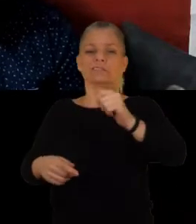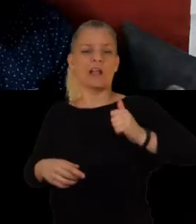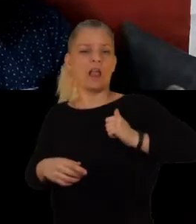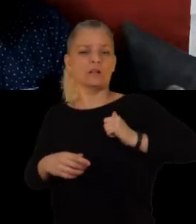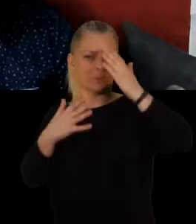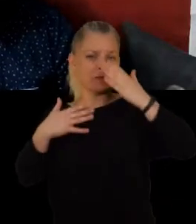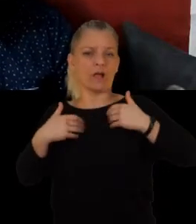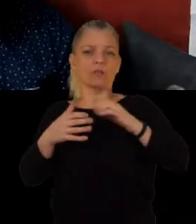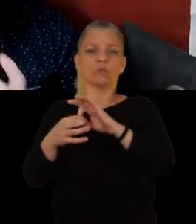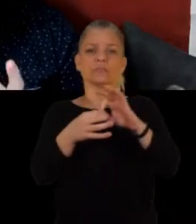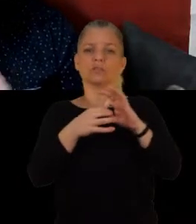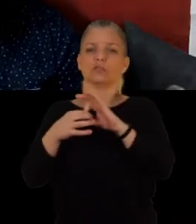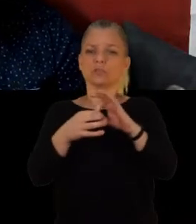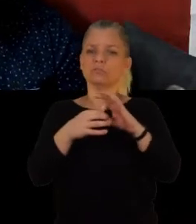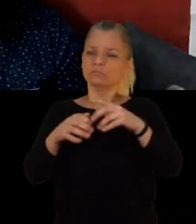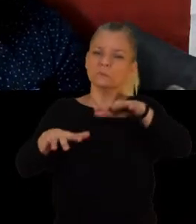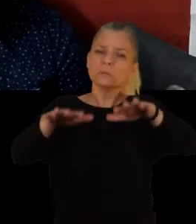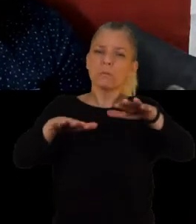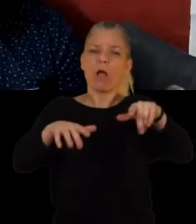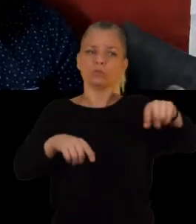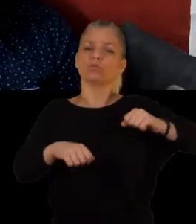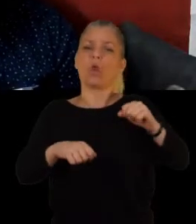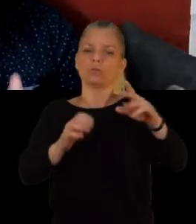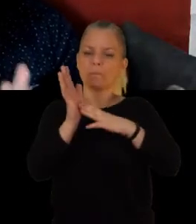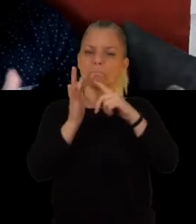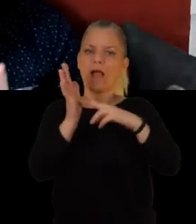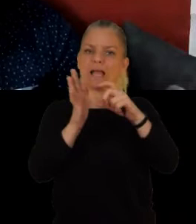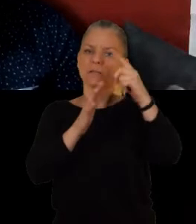and so i i joined the Canadian mental health association which is the equivalent of i would